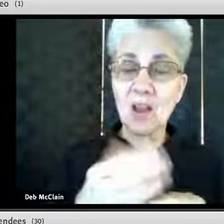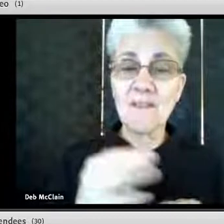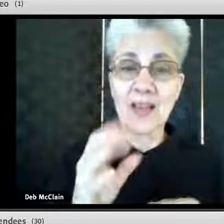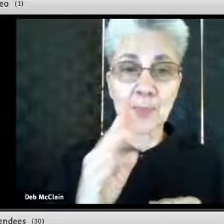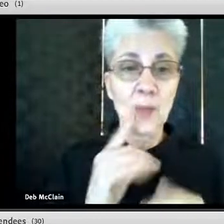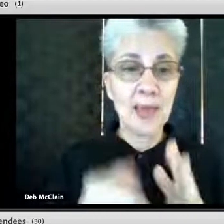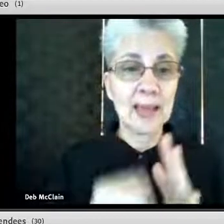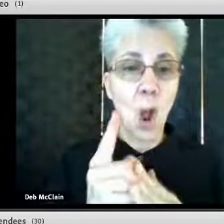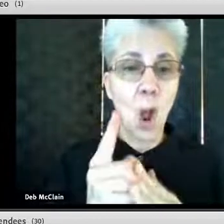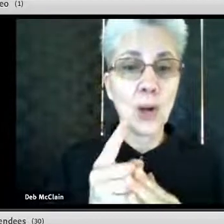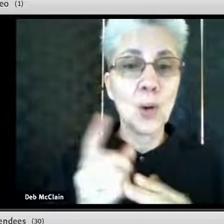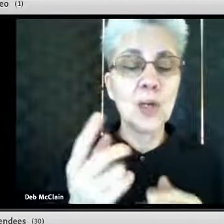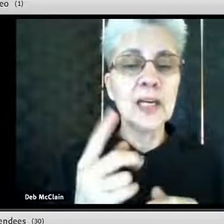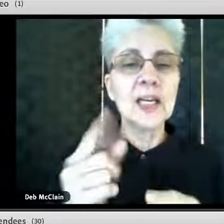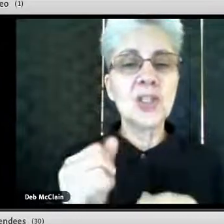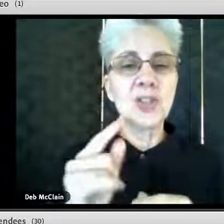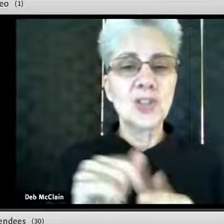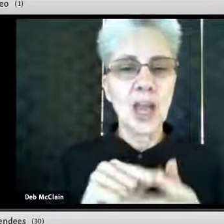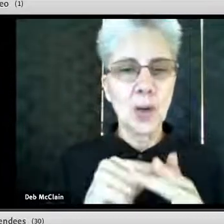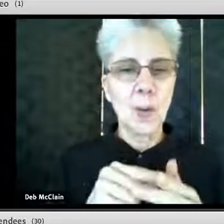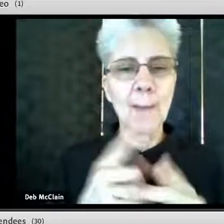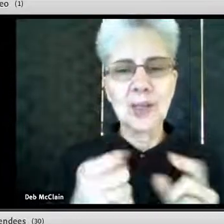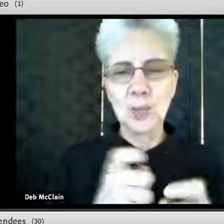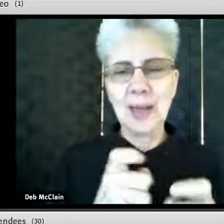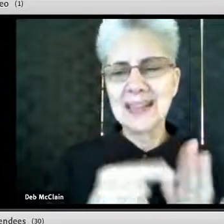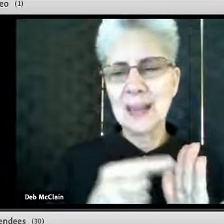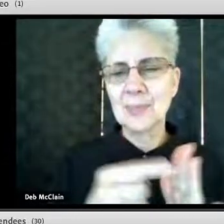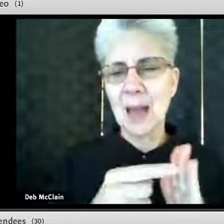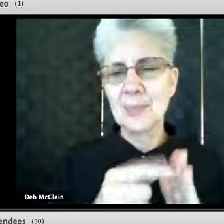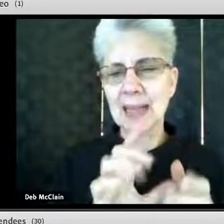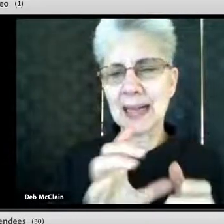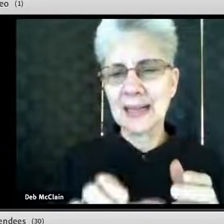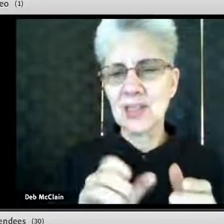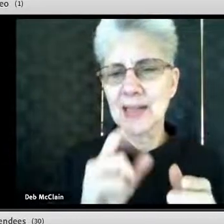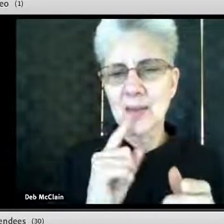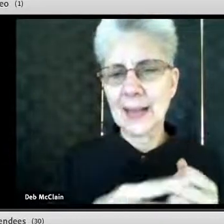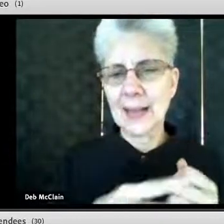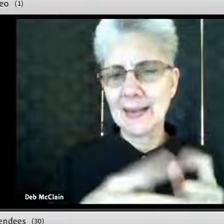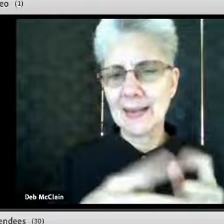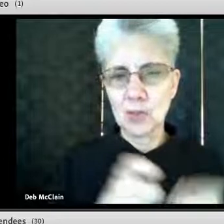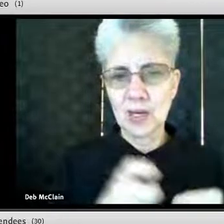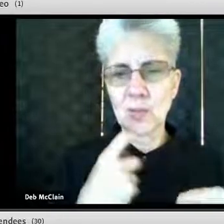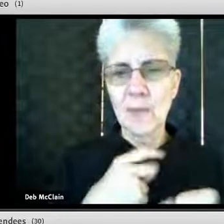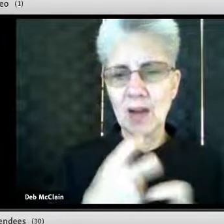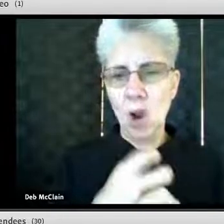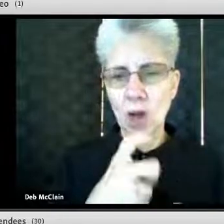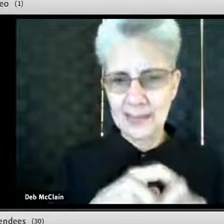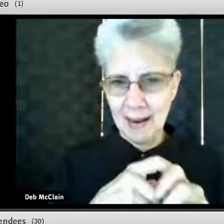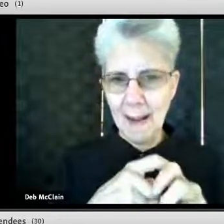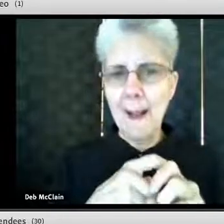they can auto-generate captions for you that you can edit, but sometimes, it glitches out, and you can't save your changes. We've had a hard time